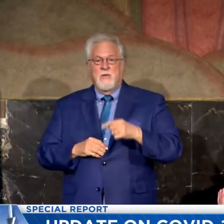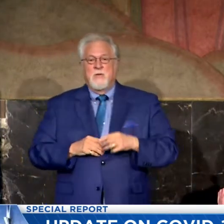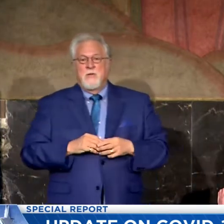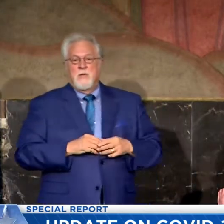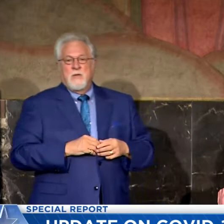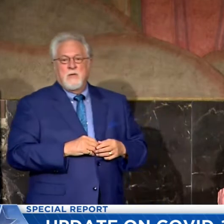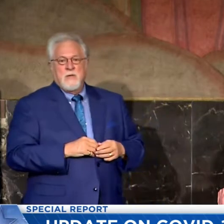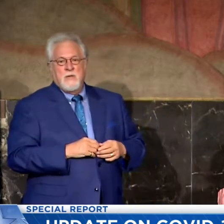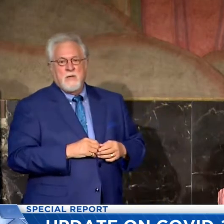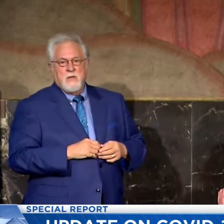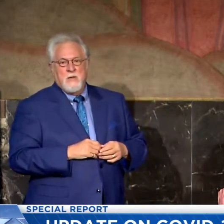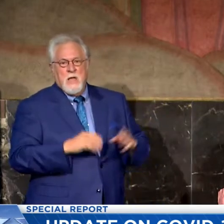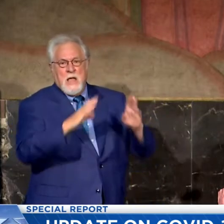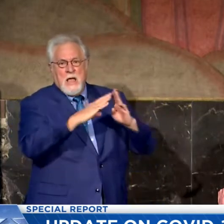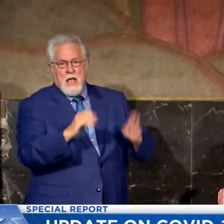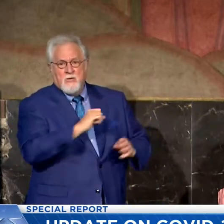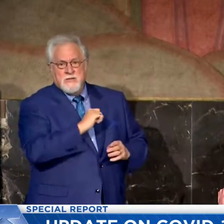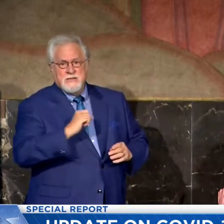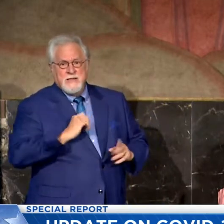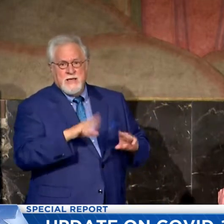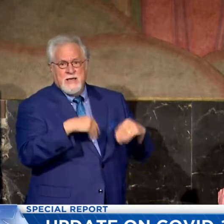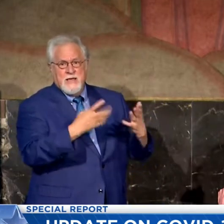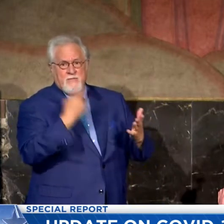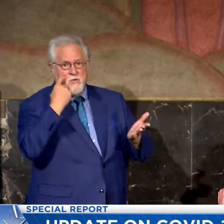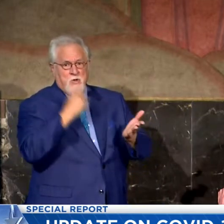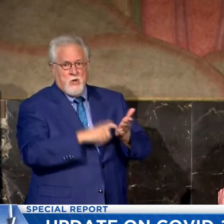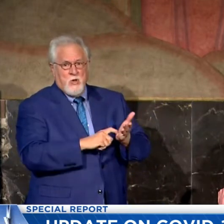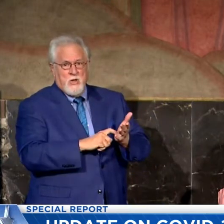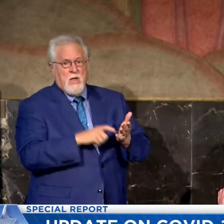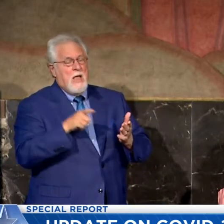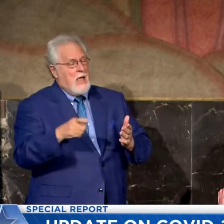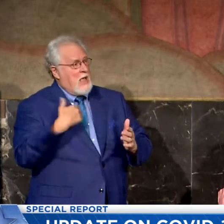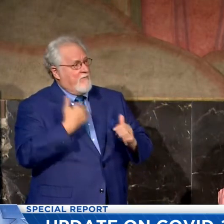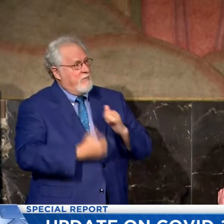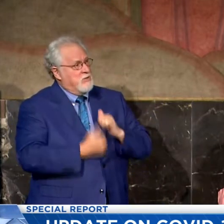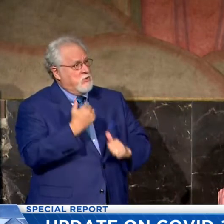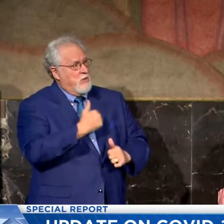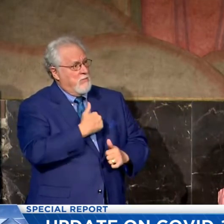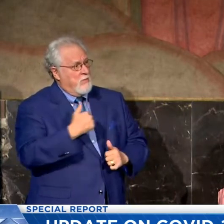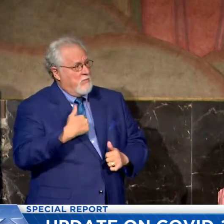SHAWNA, WE GET WATER? I GIVE JOSEPH THE DAY OFF AND I DON'T GET WATER. THANK YOU. YES, SIR?